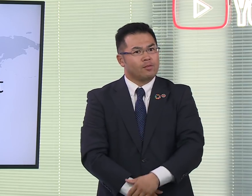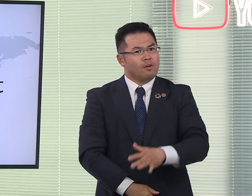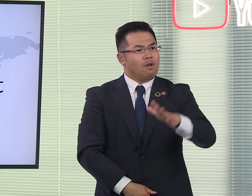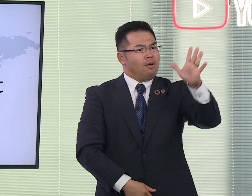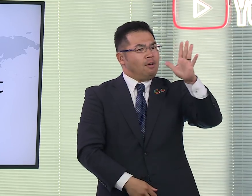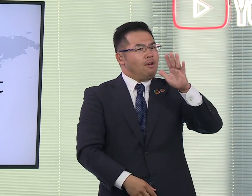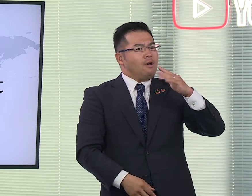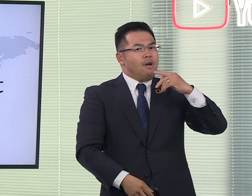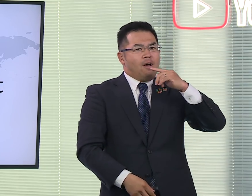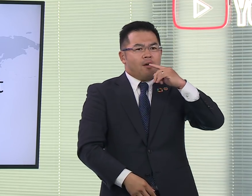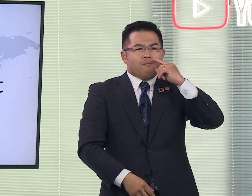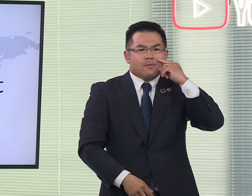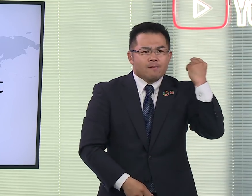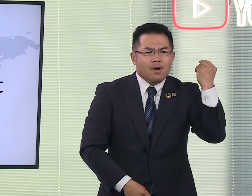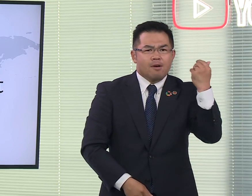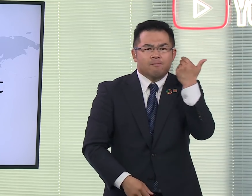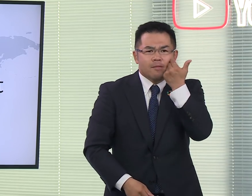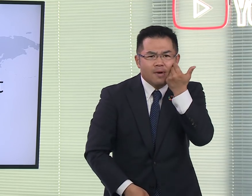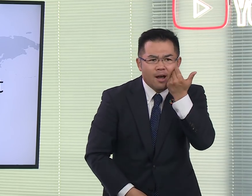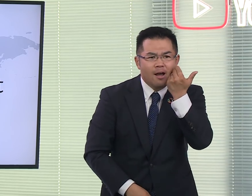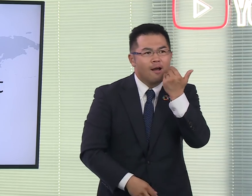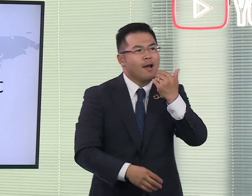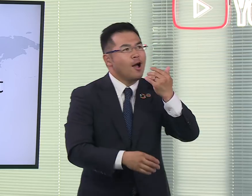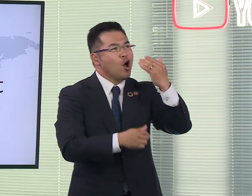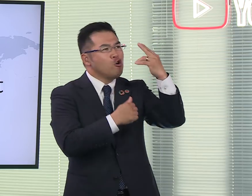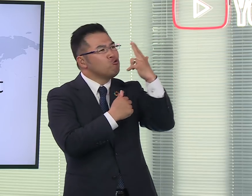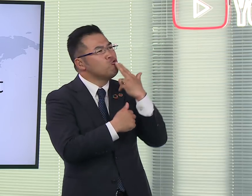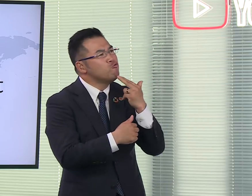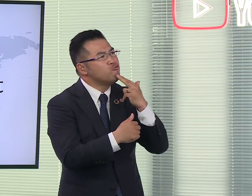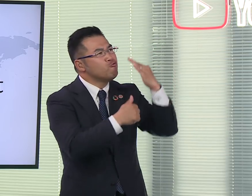who was born Deaf, first language that was taught to me was sign language? No. That was spoken language and that was